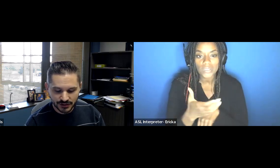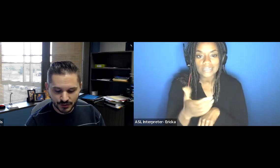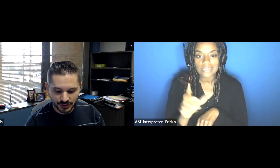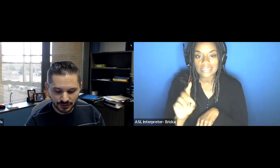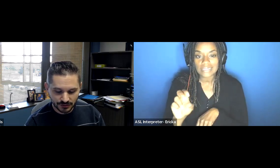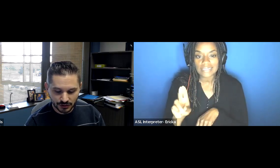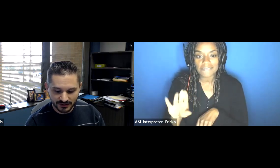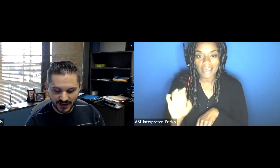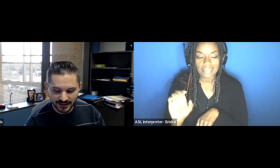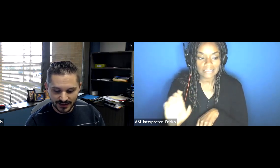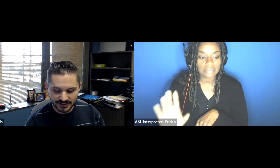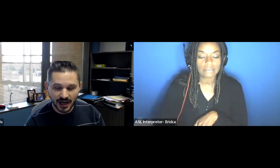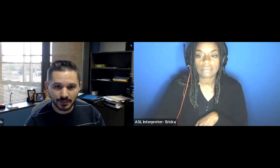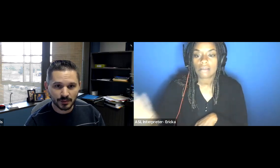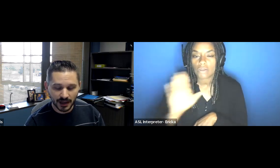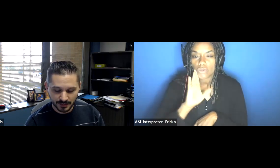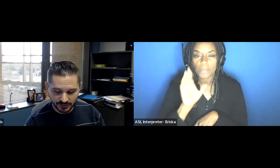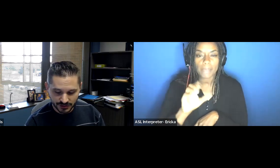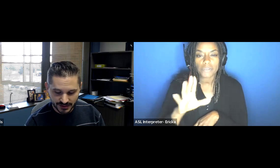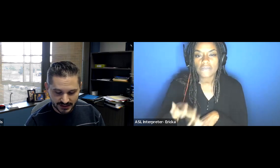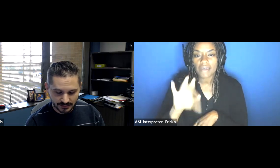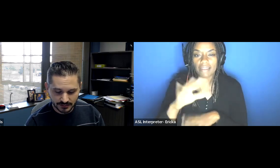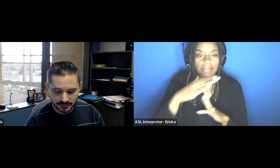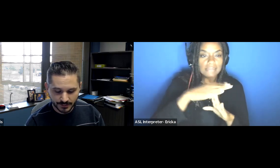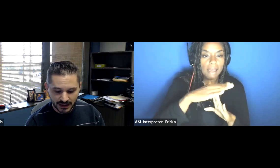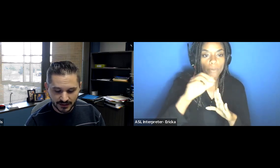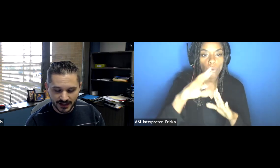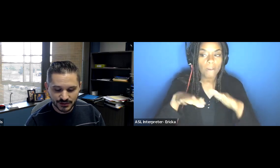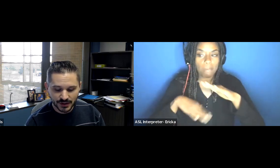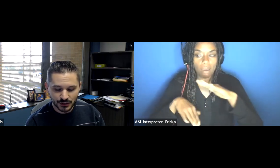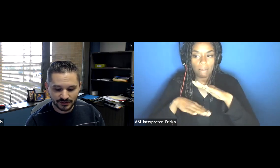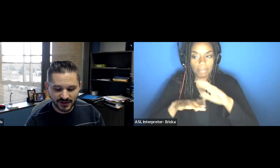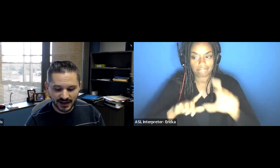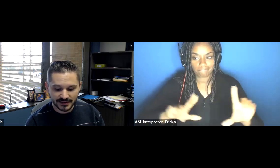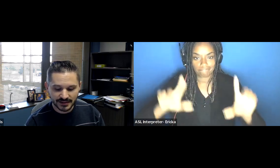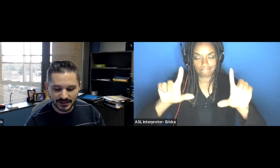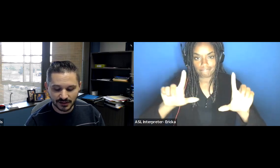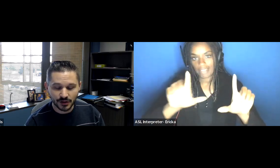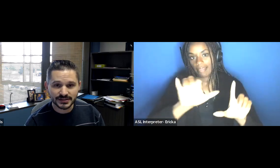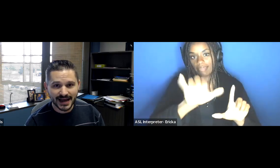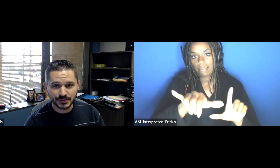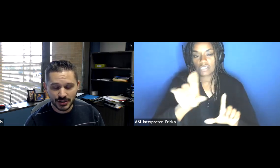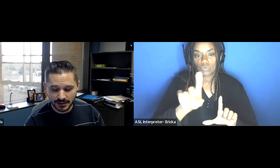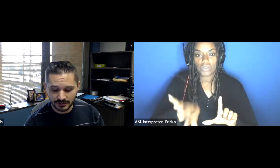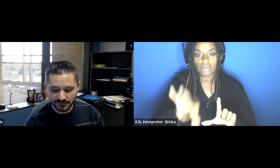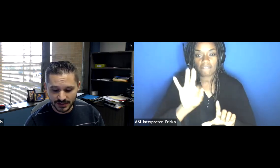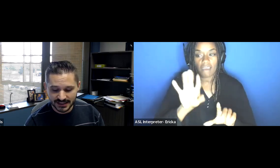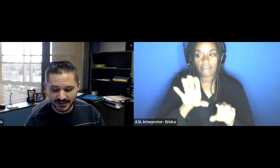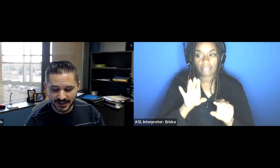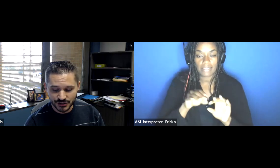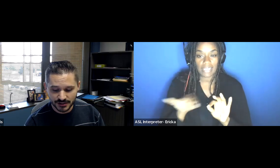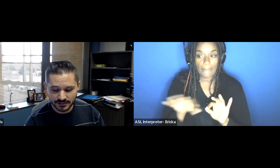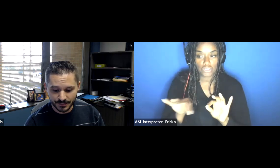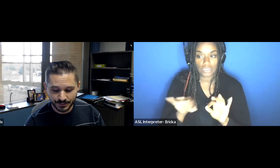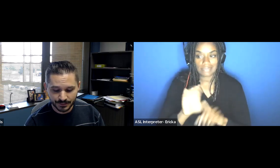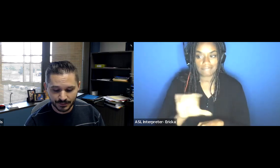First, when you scroll over the screen, a menu pops up.